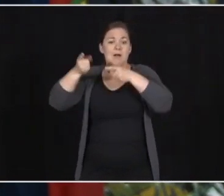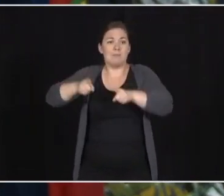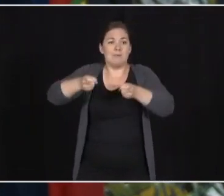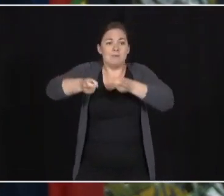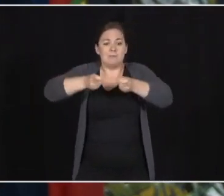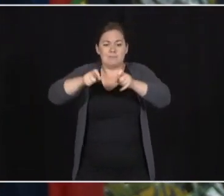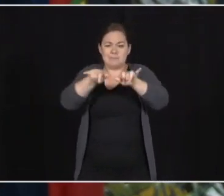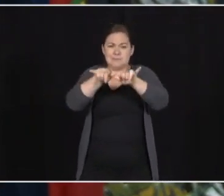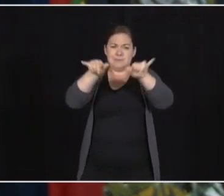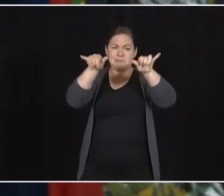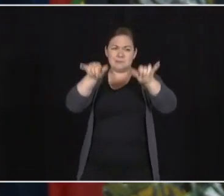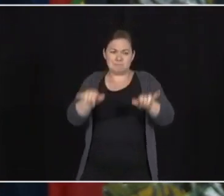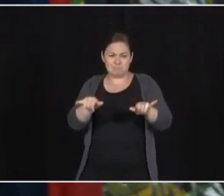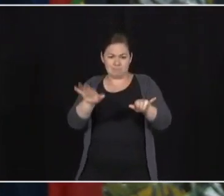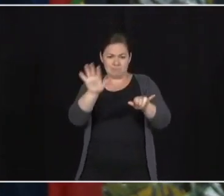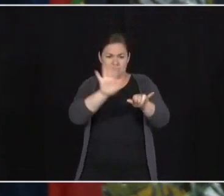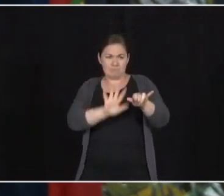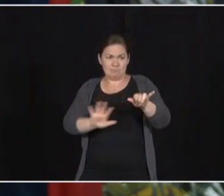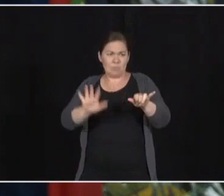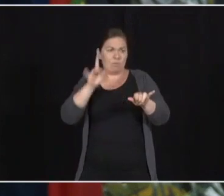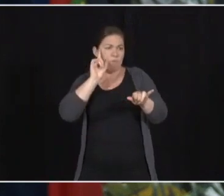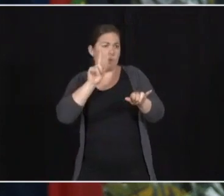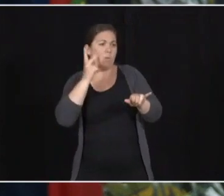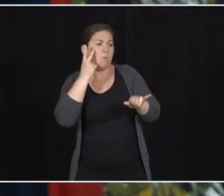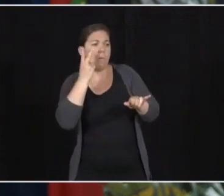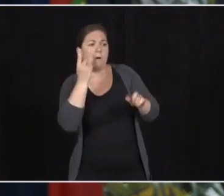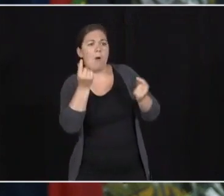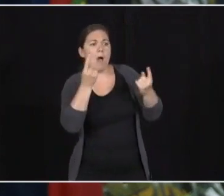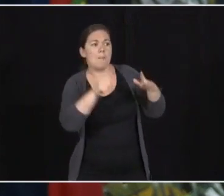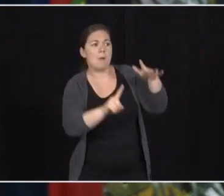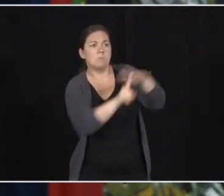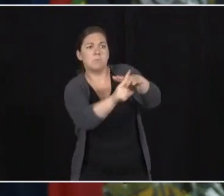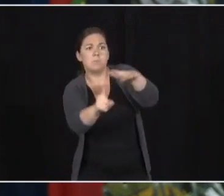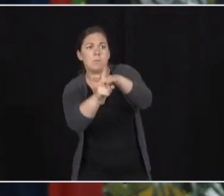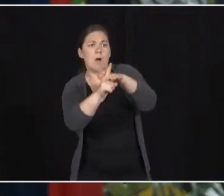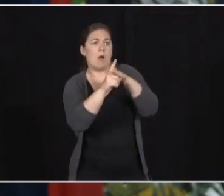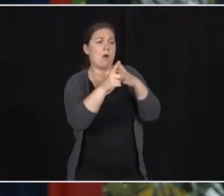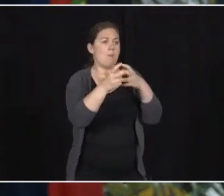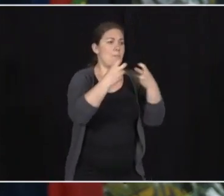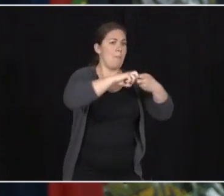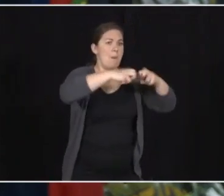set up a long-term care table to rapidly respond to problems in our long-term care homes. This is a multidisciplinary team of experts.